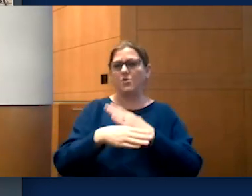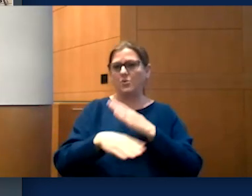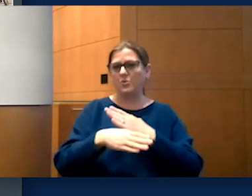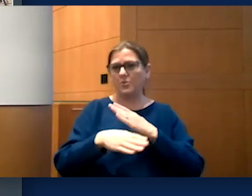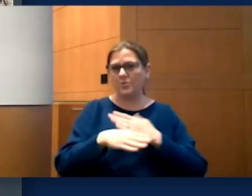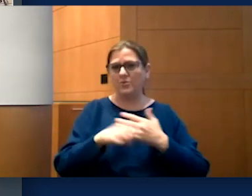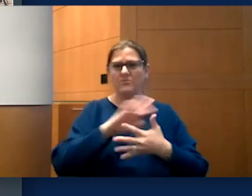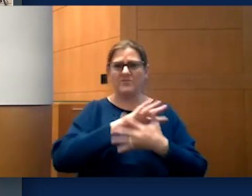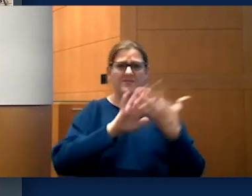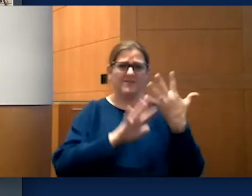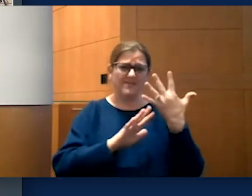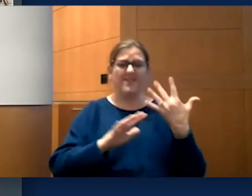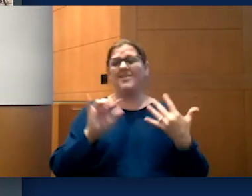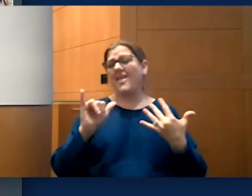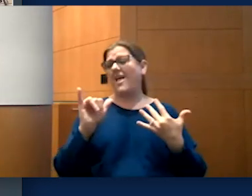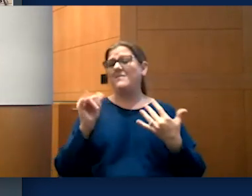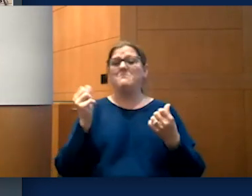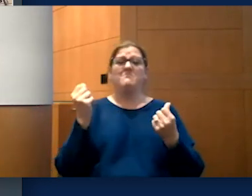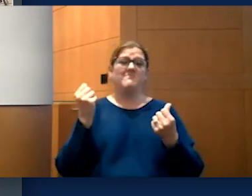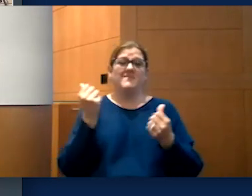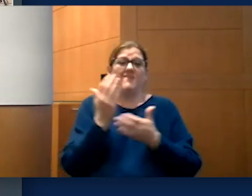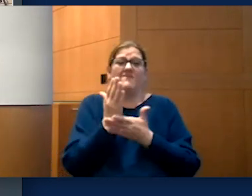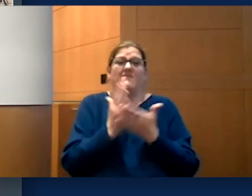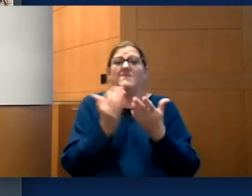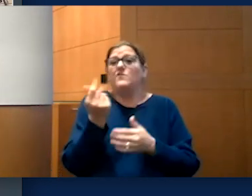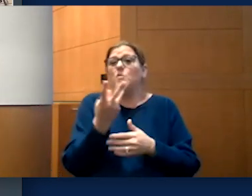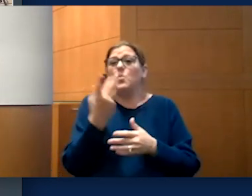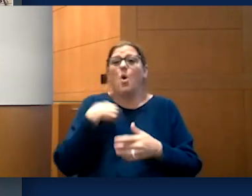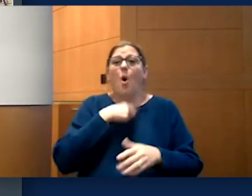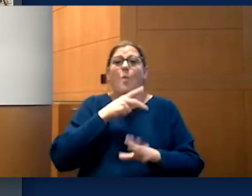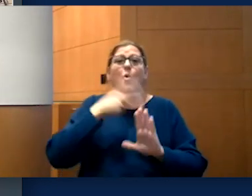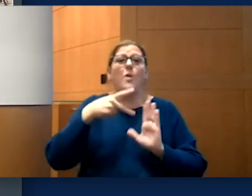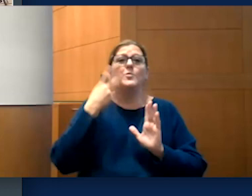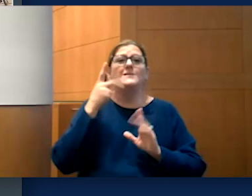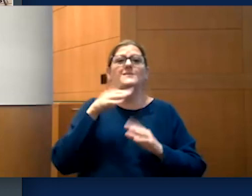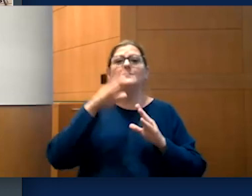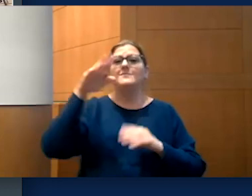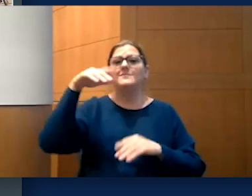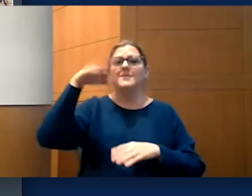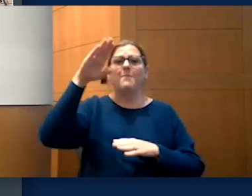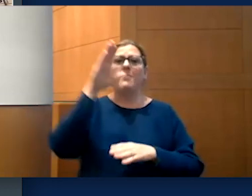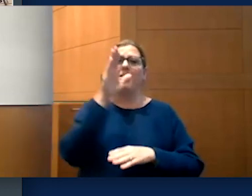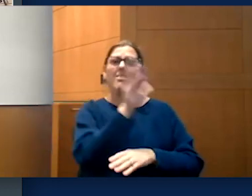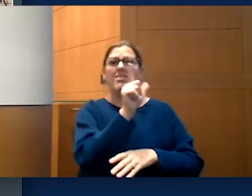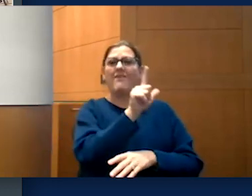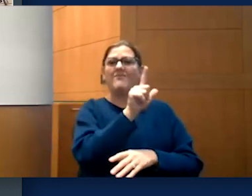So these are just some of our programs. So you can see up in the top left. We have our yoga.